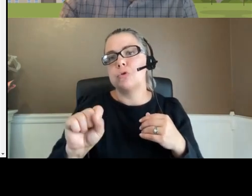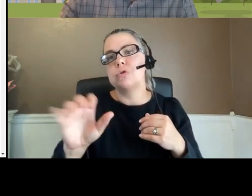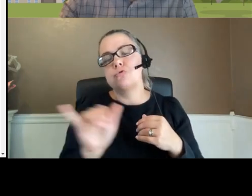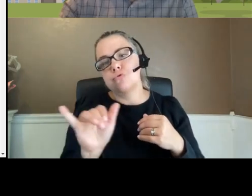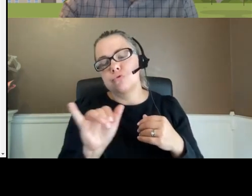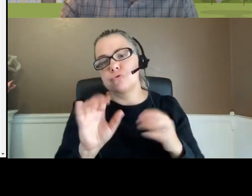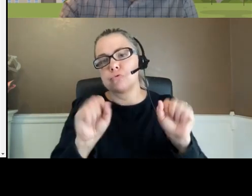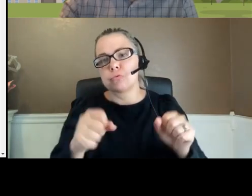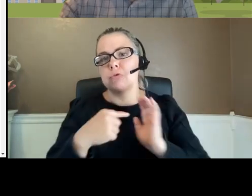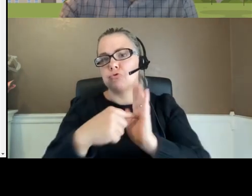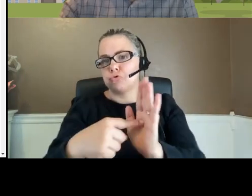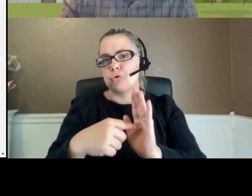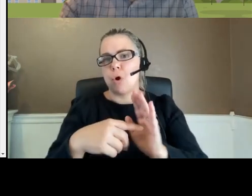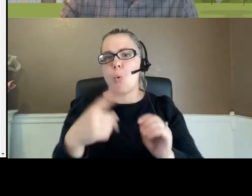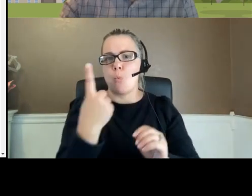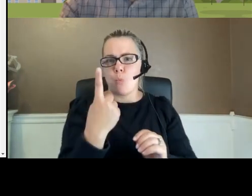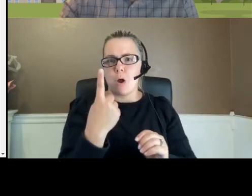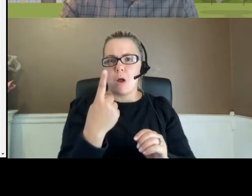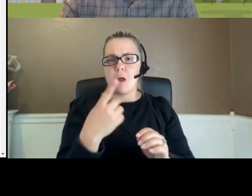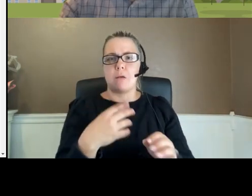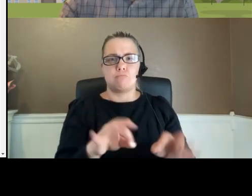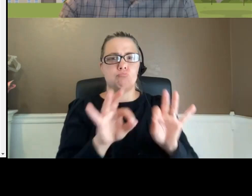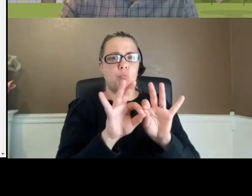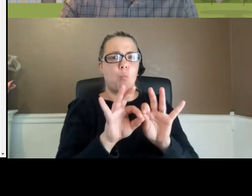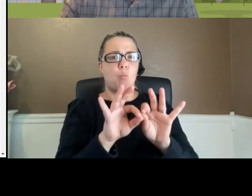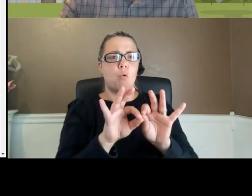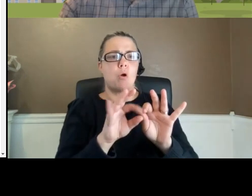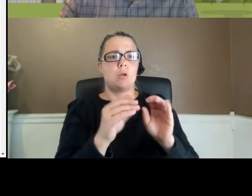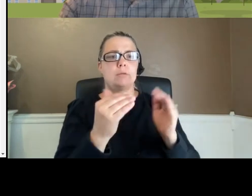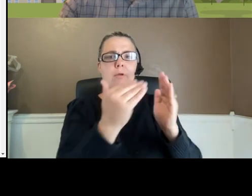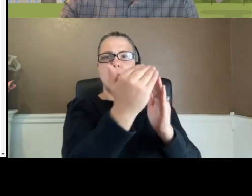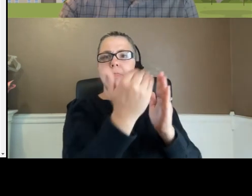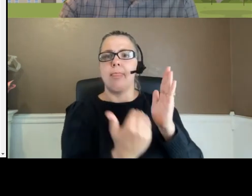One I want to highlight real quickly is the code of panel at the bottom. You can expand